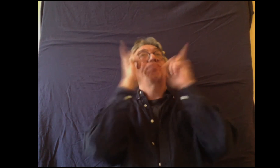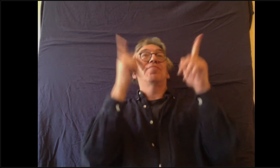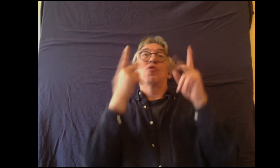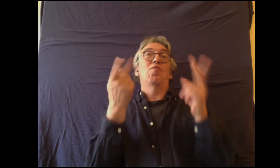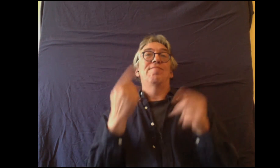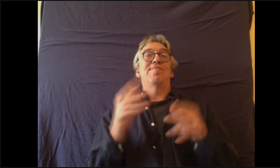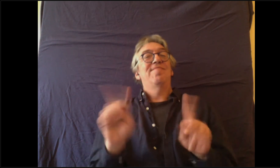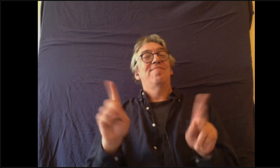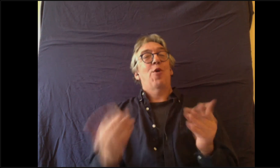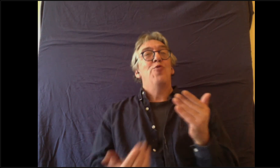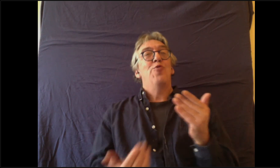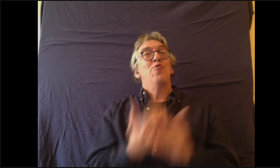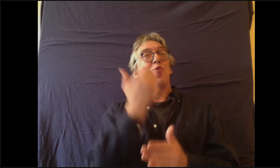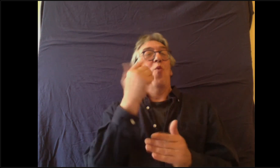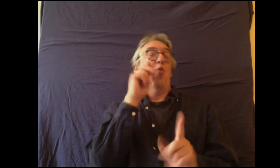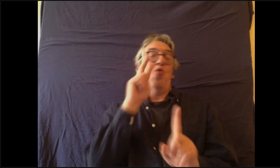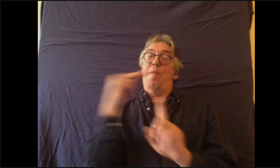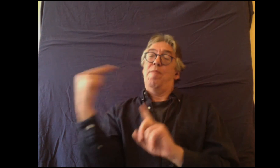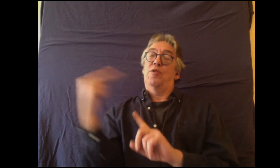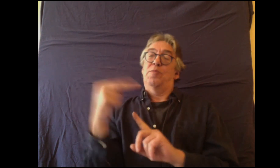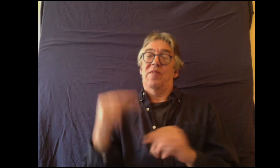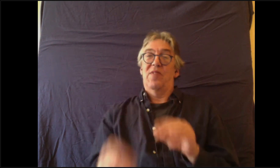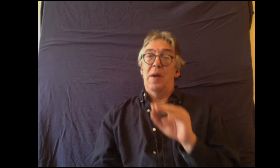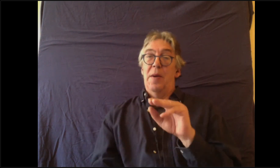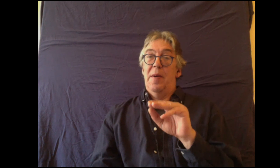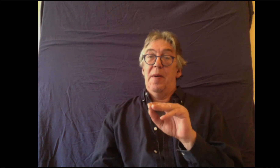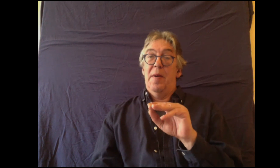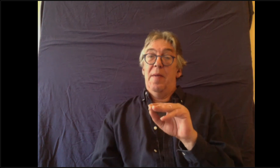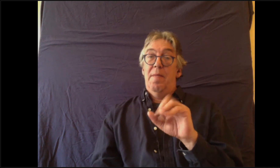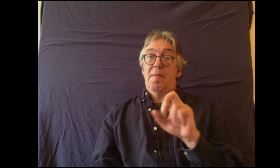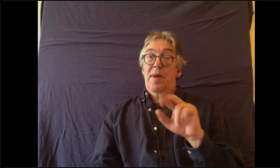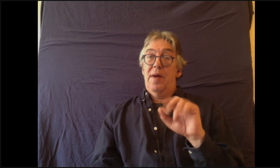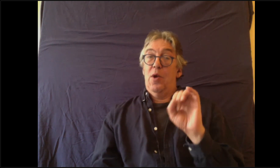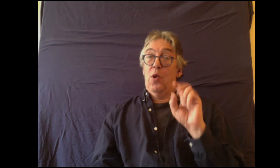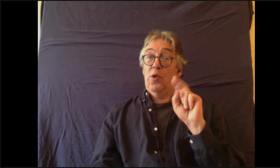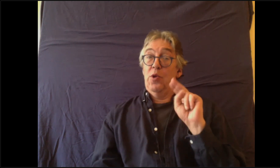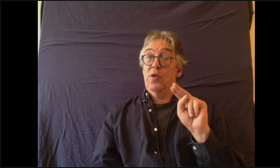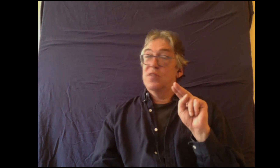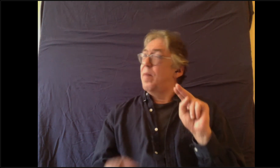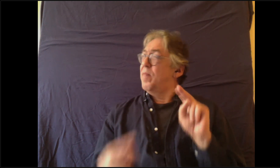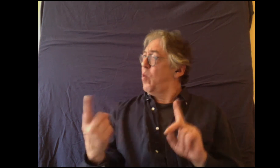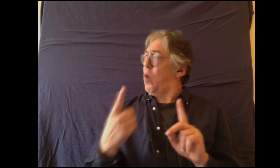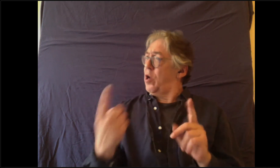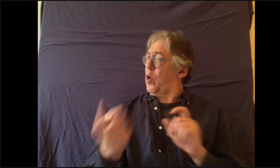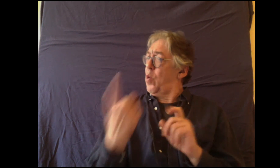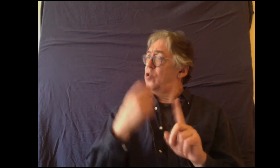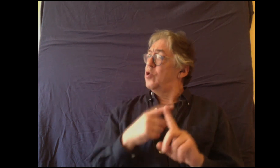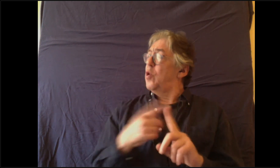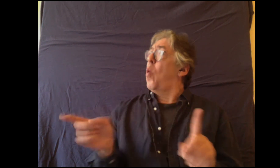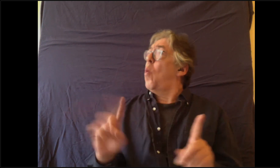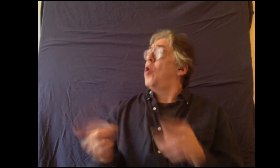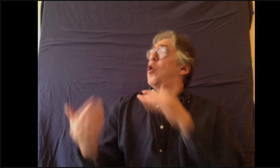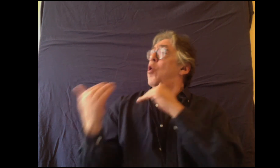I got a new question. What role can mainstream NGOs have?